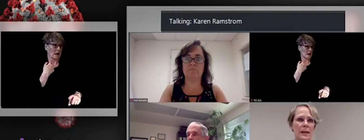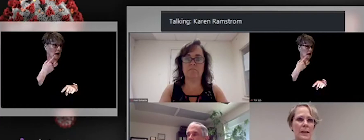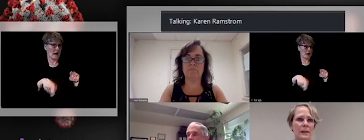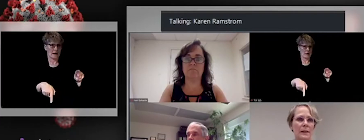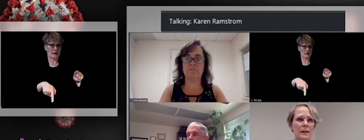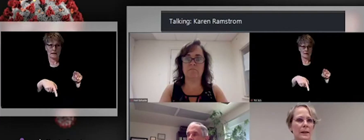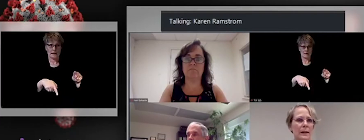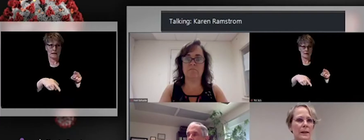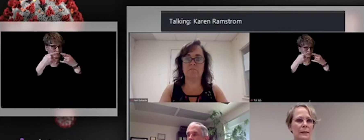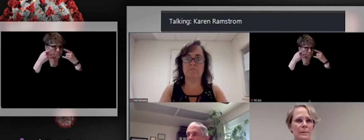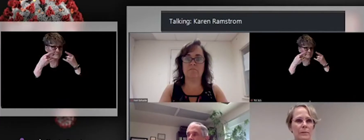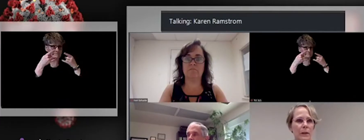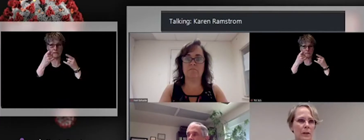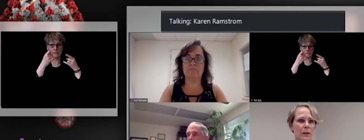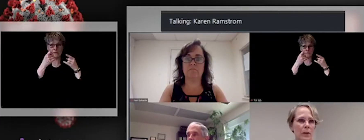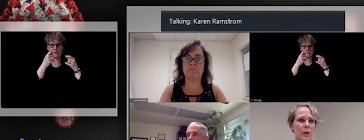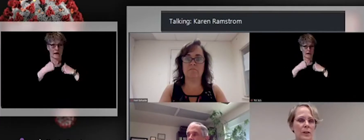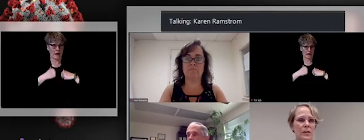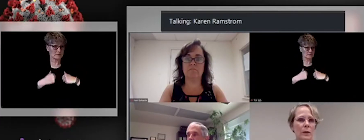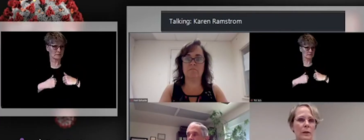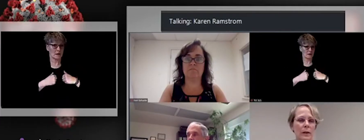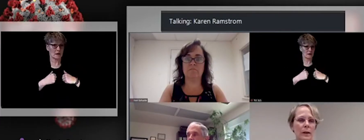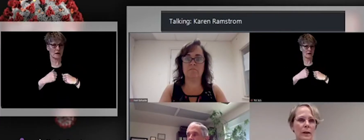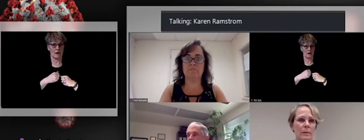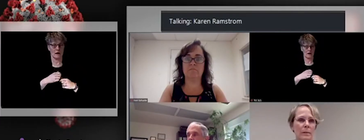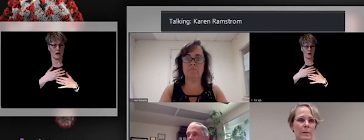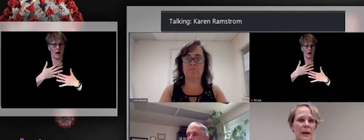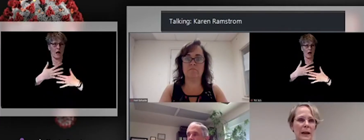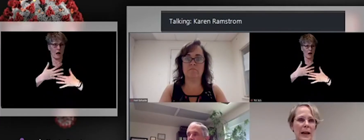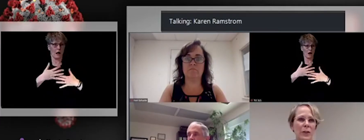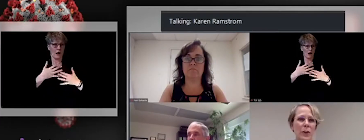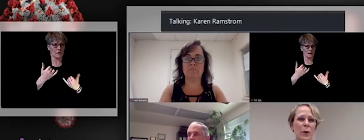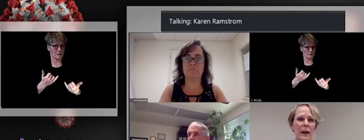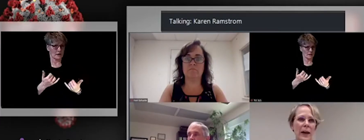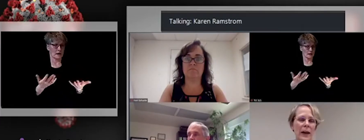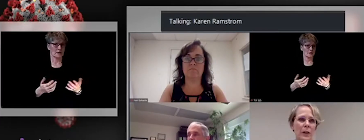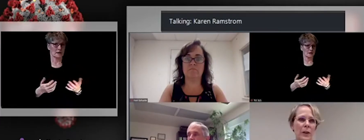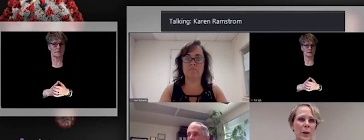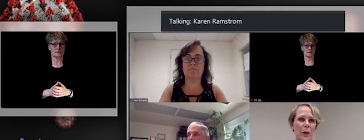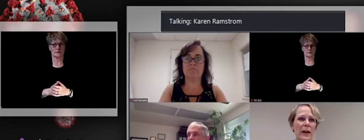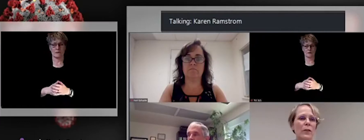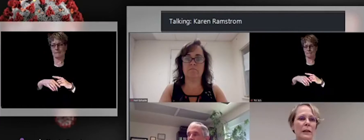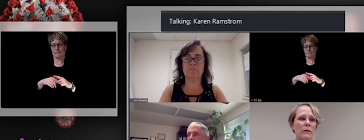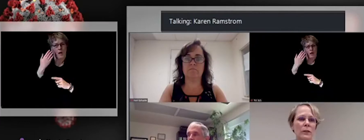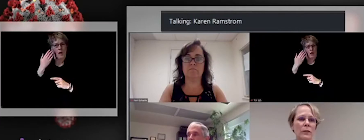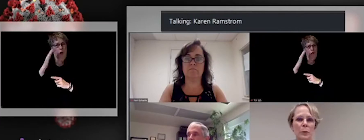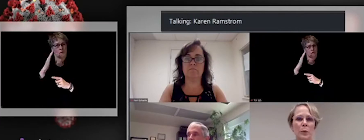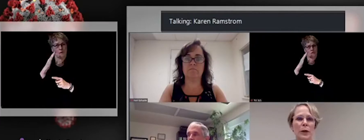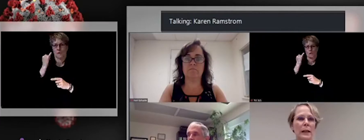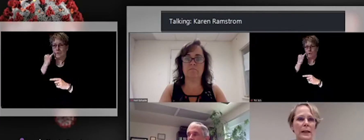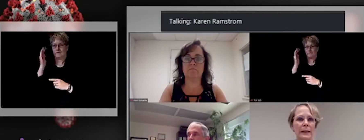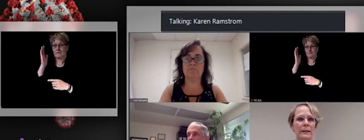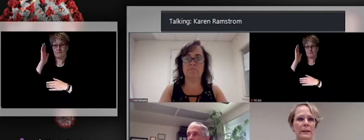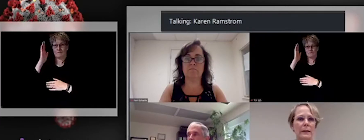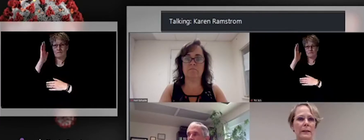today.” But I don't know about that. We haven't been involved with putting any kind